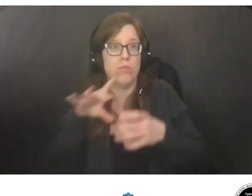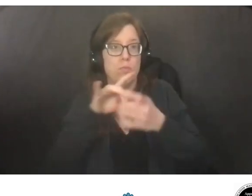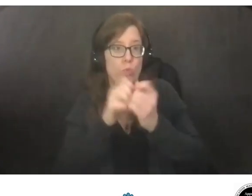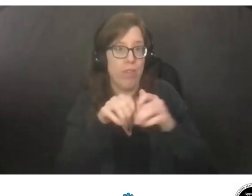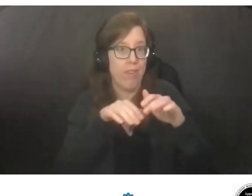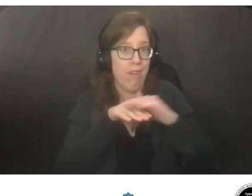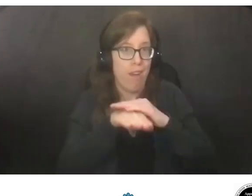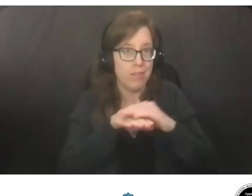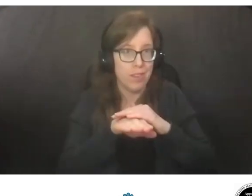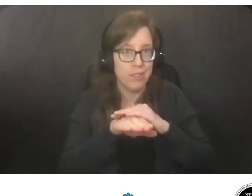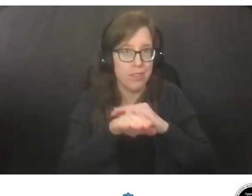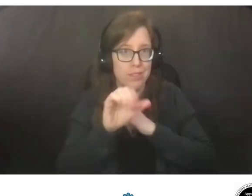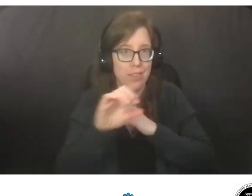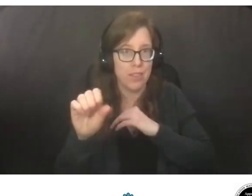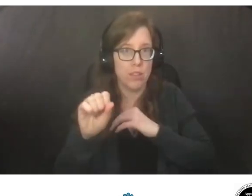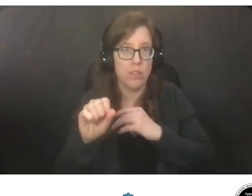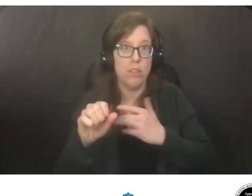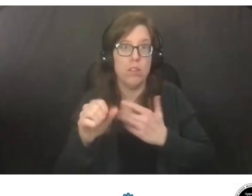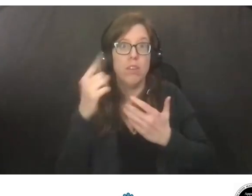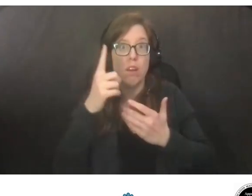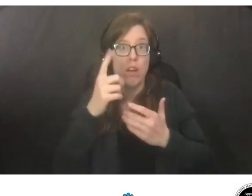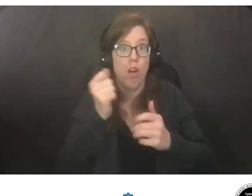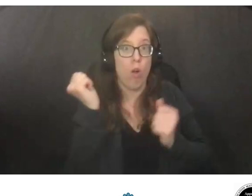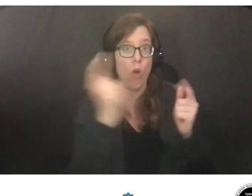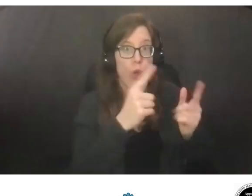And again, that won't necessarily apply for every single student that